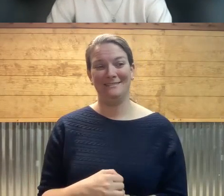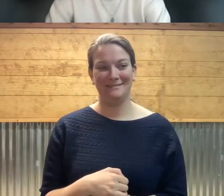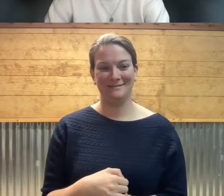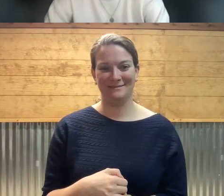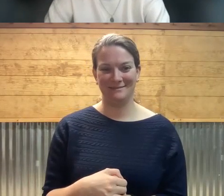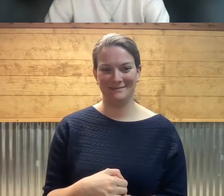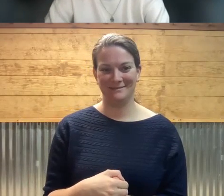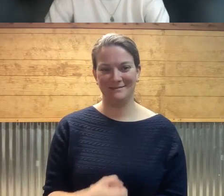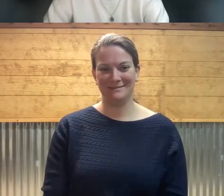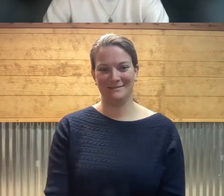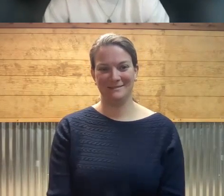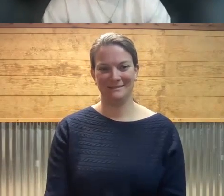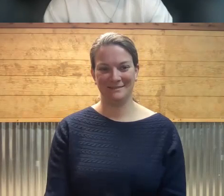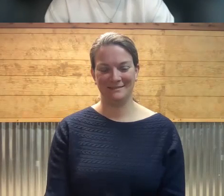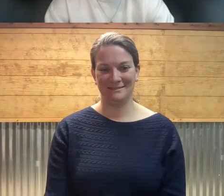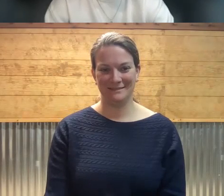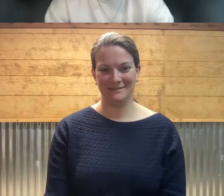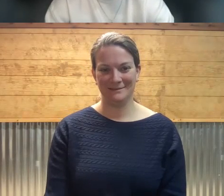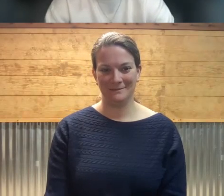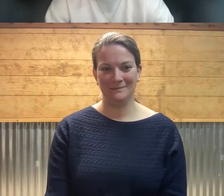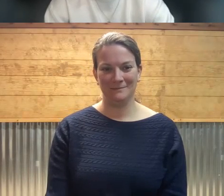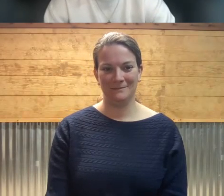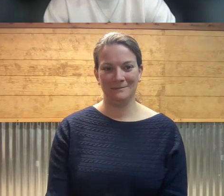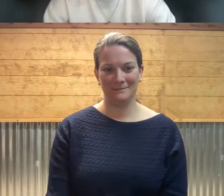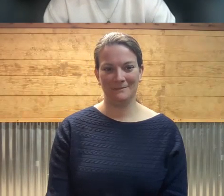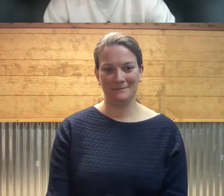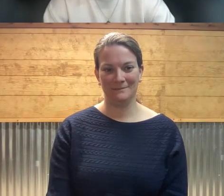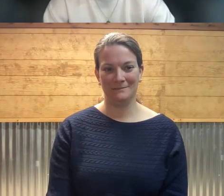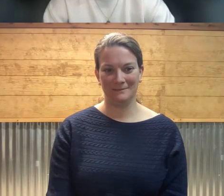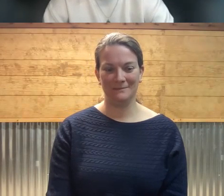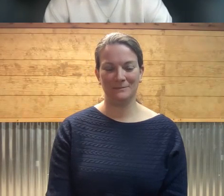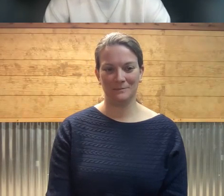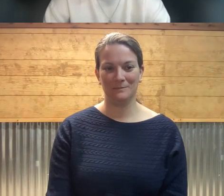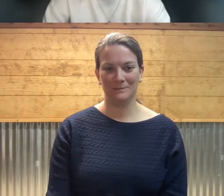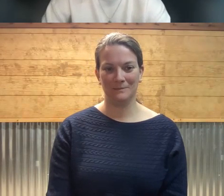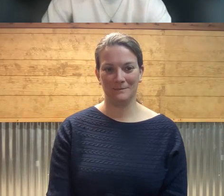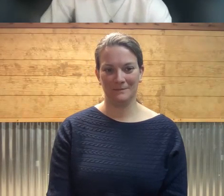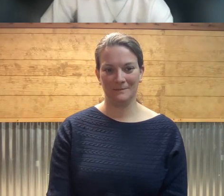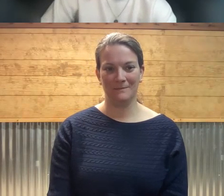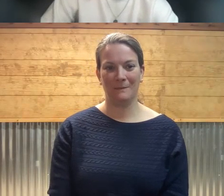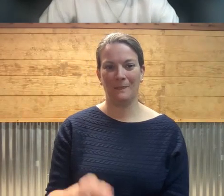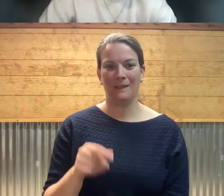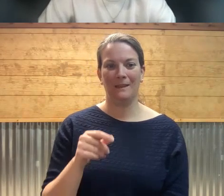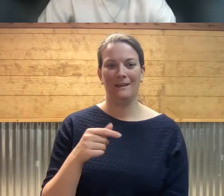Currently in our triangle Chinese Toyon Singh, you know.